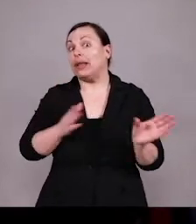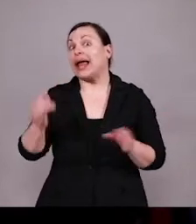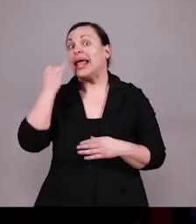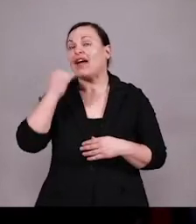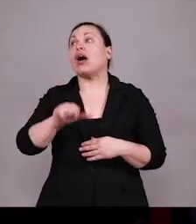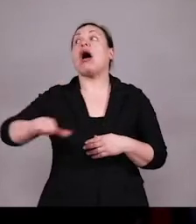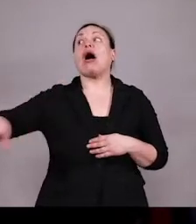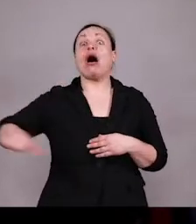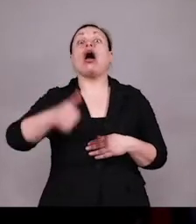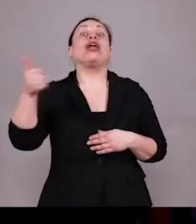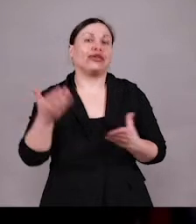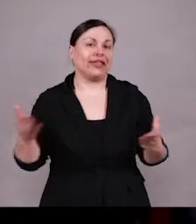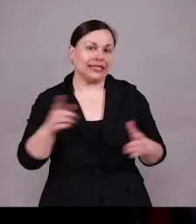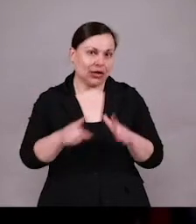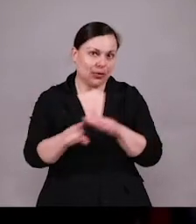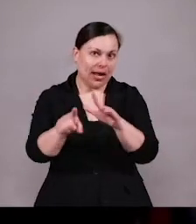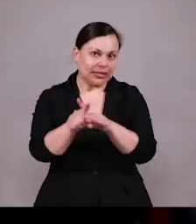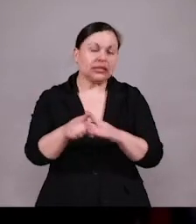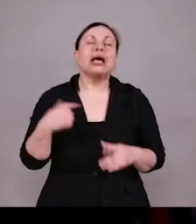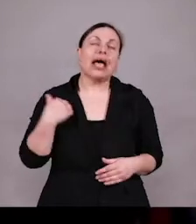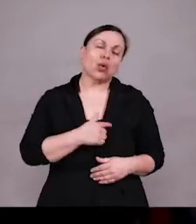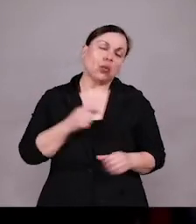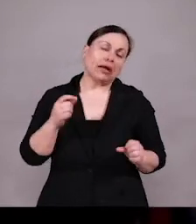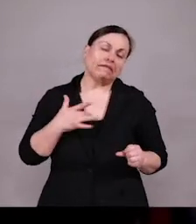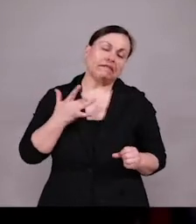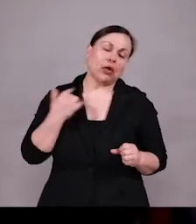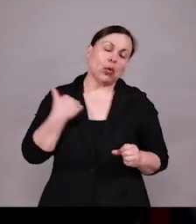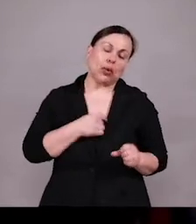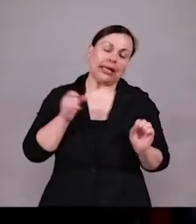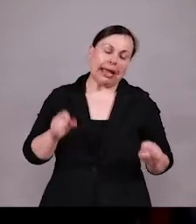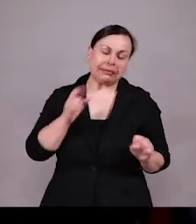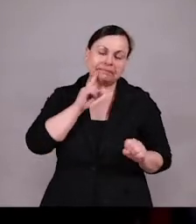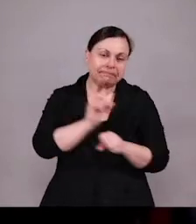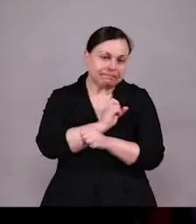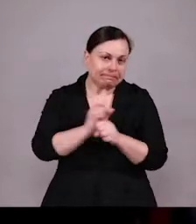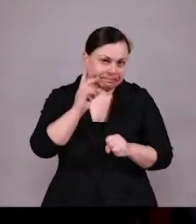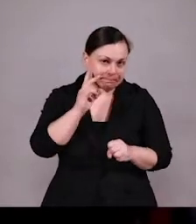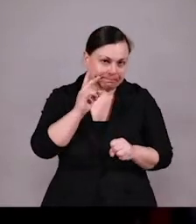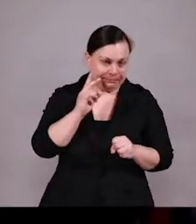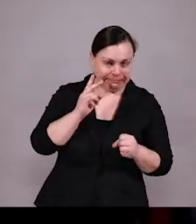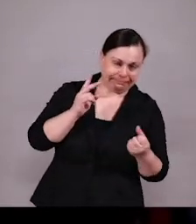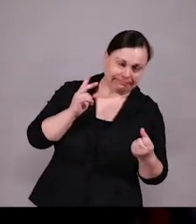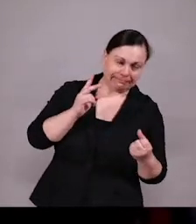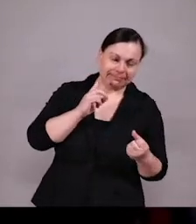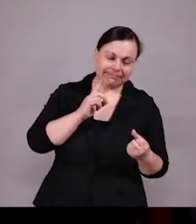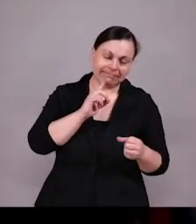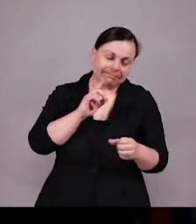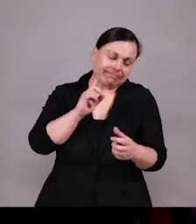and there is little doubt that such circumstances did arise! The UNM Foundation, too, recently